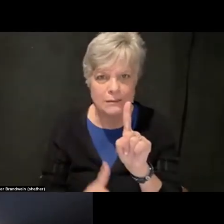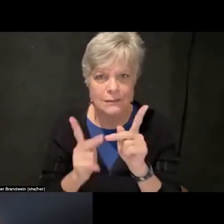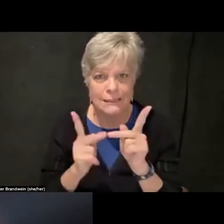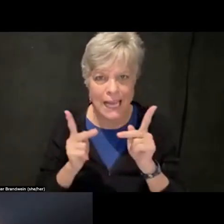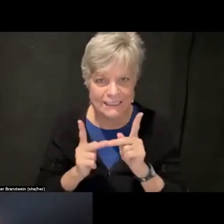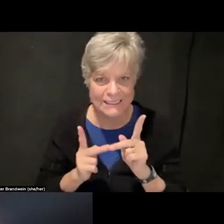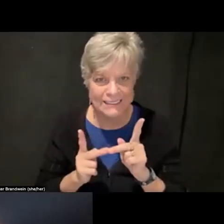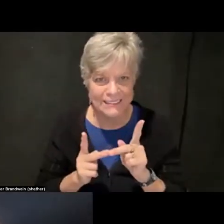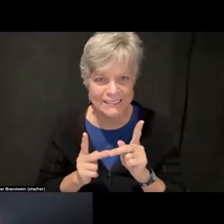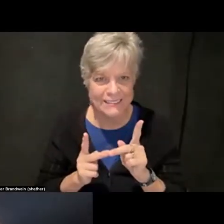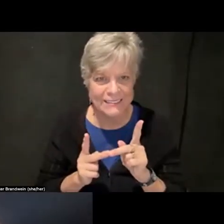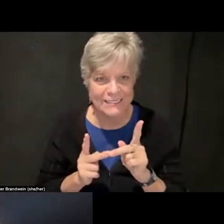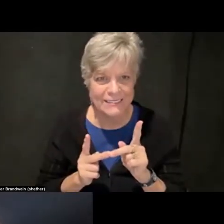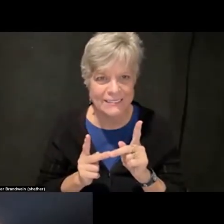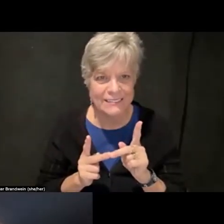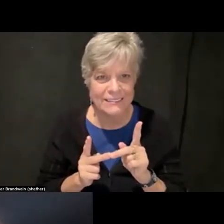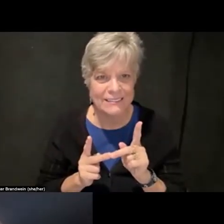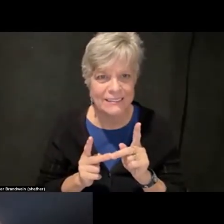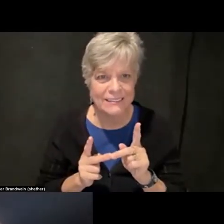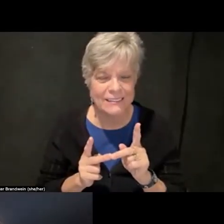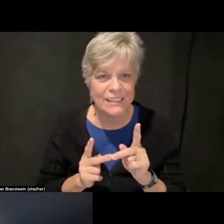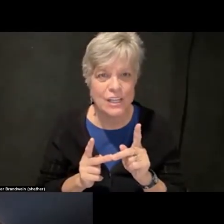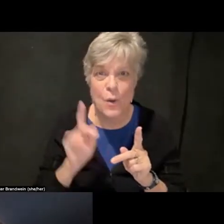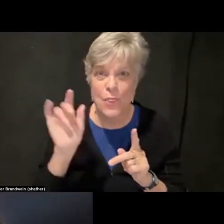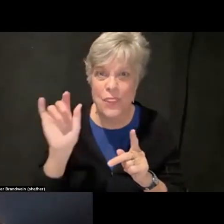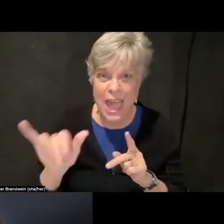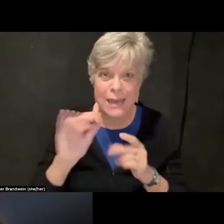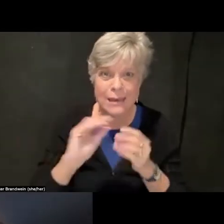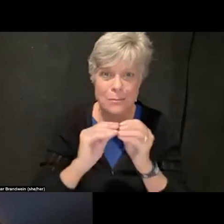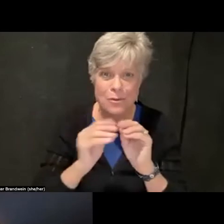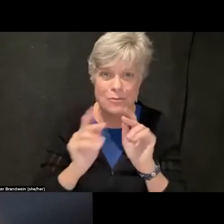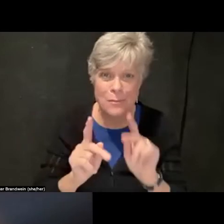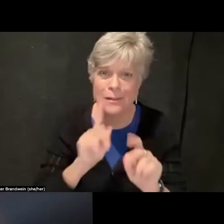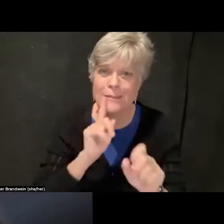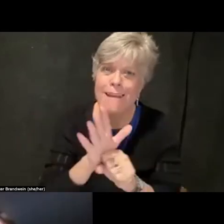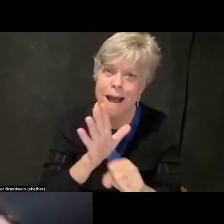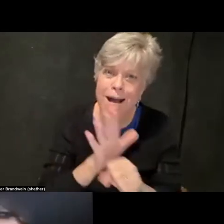X amount of people is enough and just, yeah, get it done.